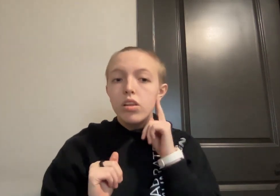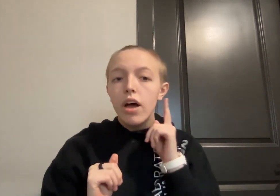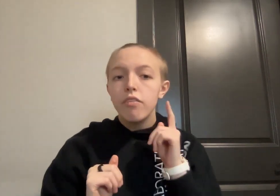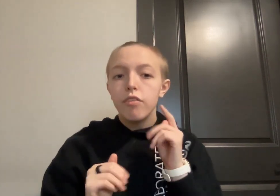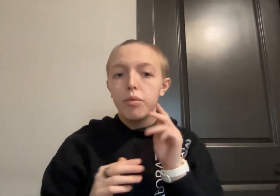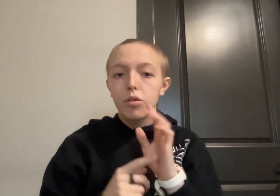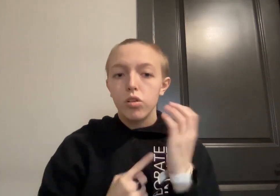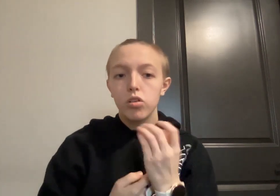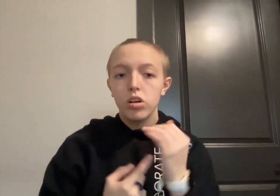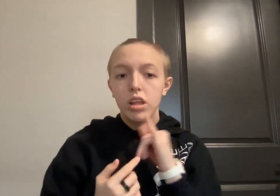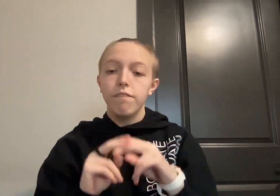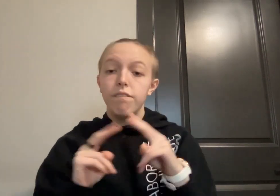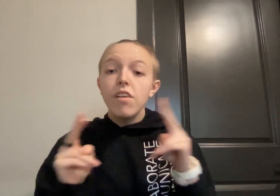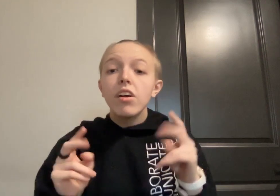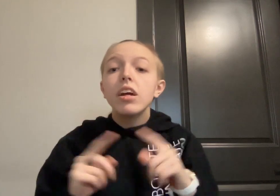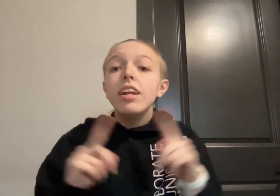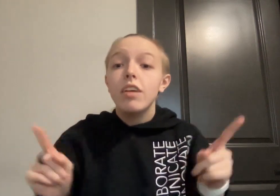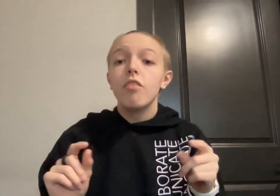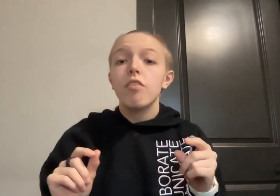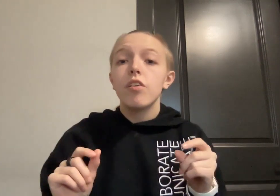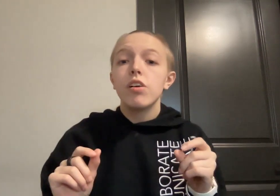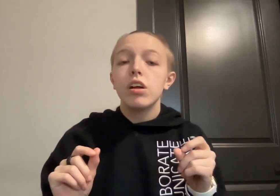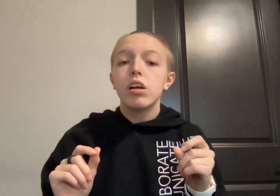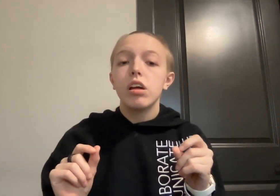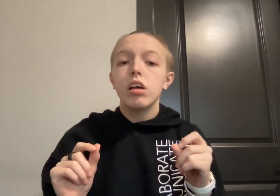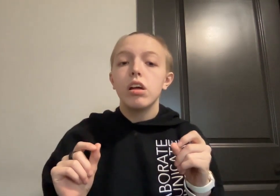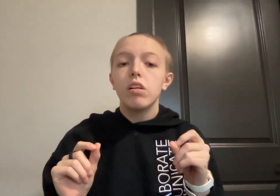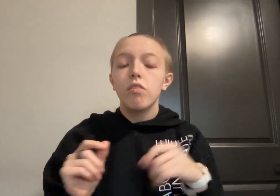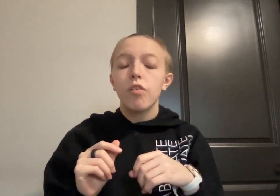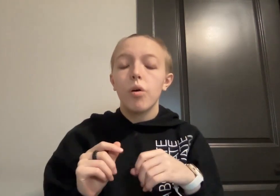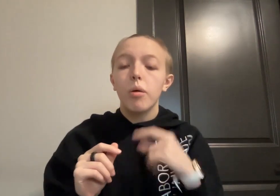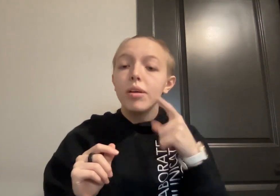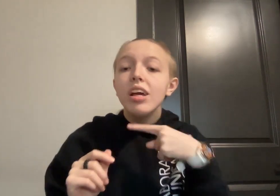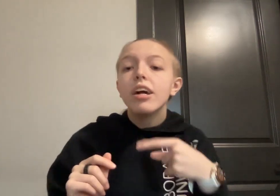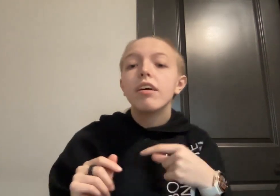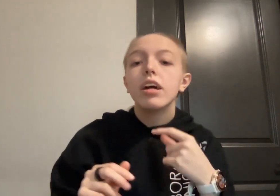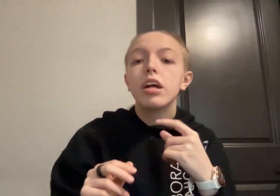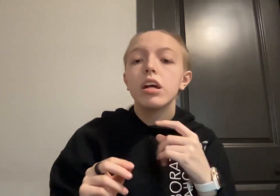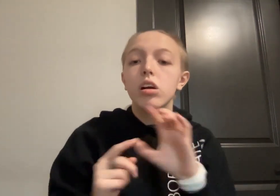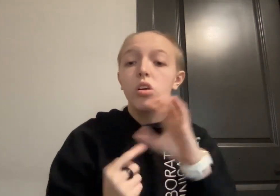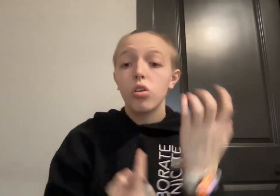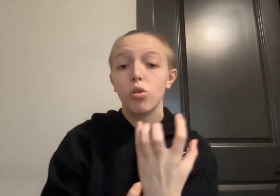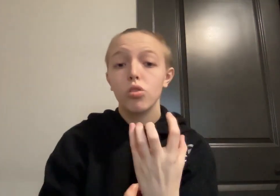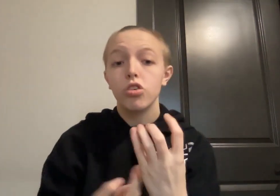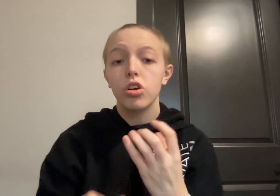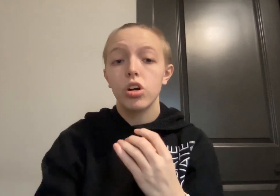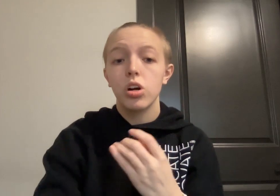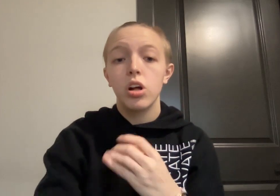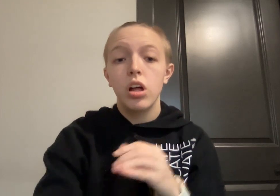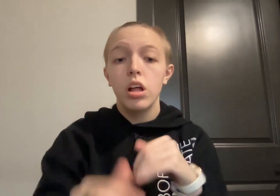Deaf culture is very different than hearing culture